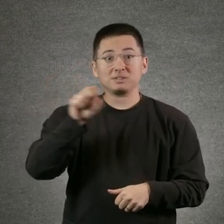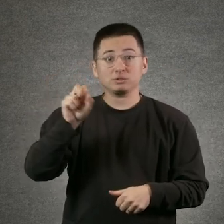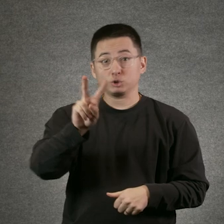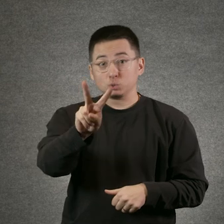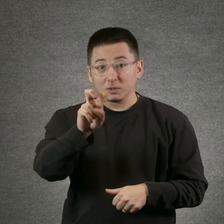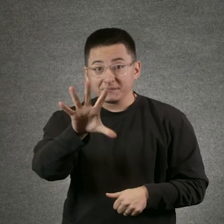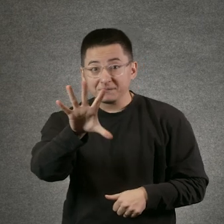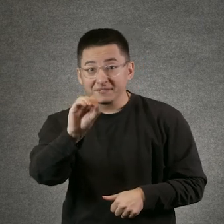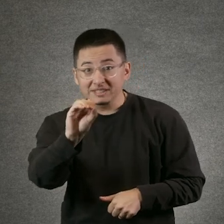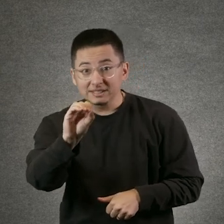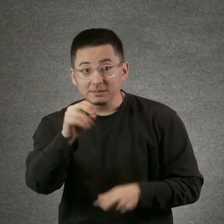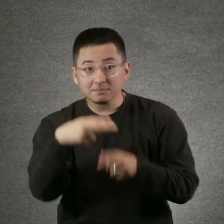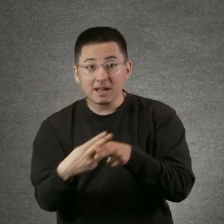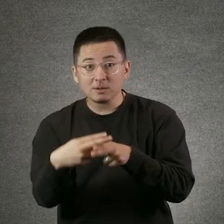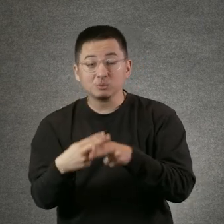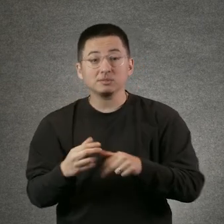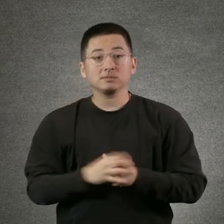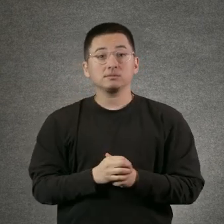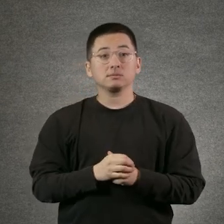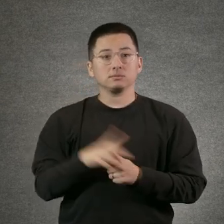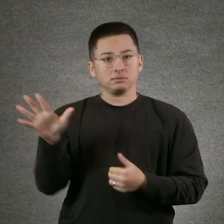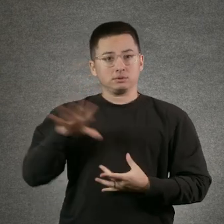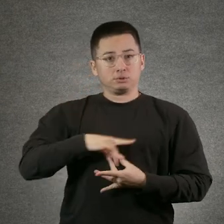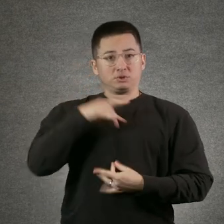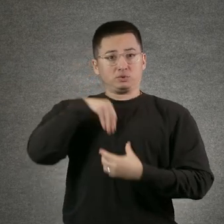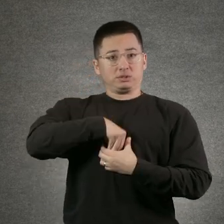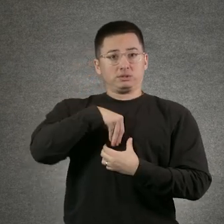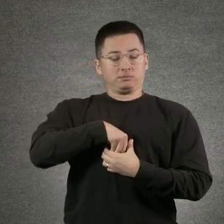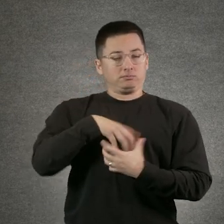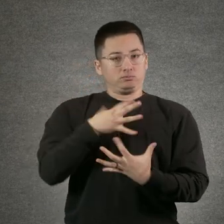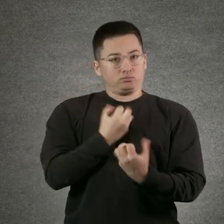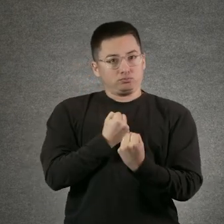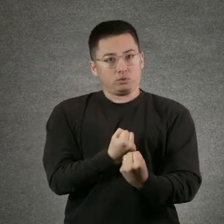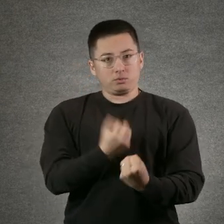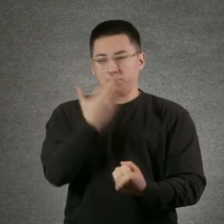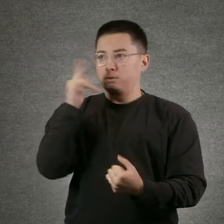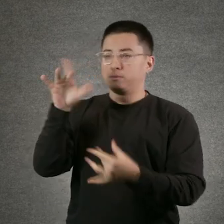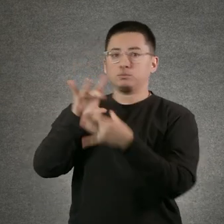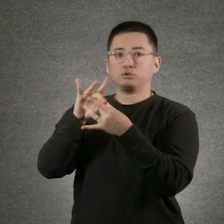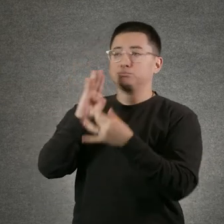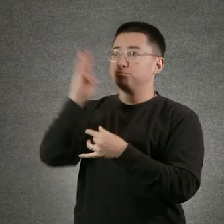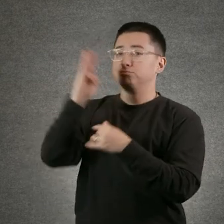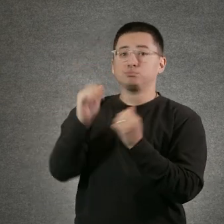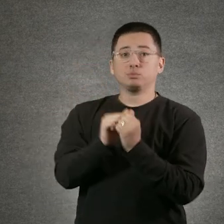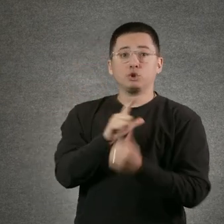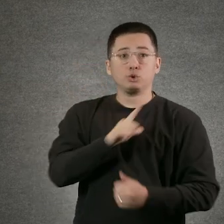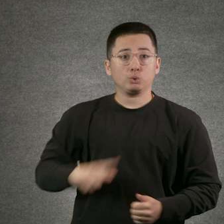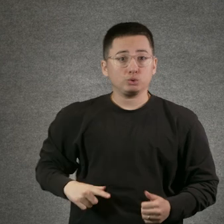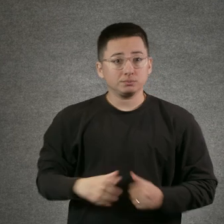He was also spiritually strong because of his relationship with the Lord. He prayed and prayed all the time.